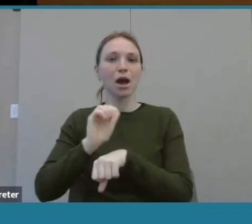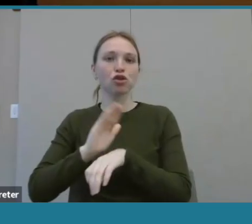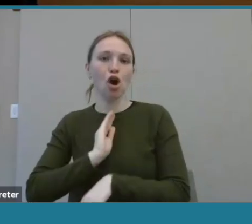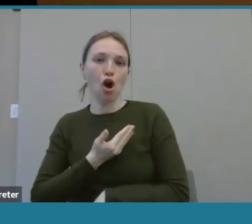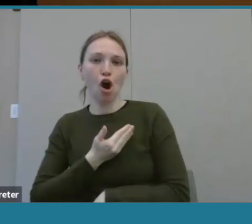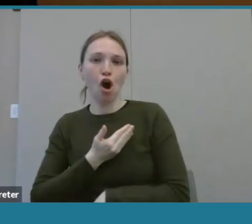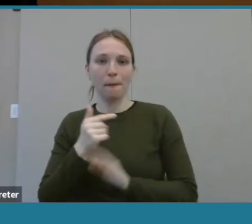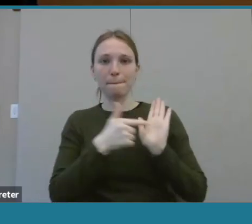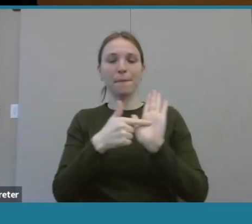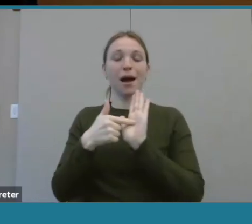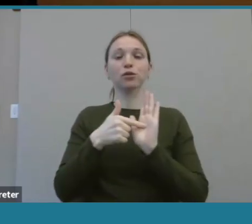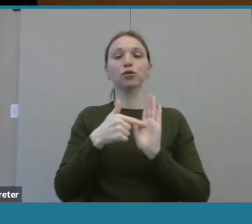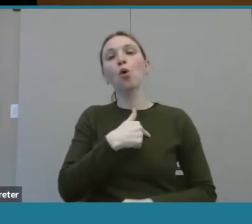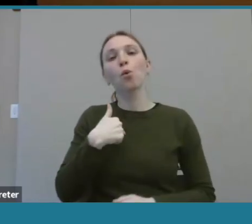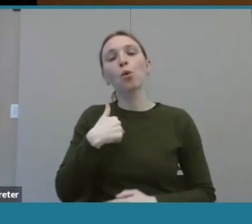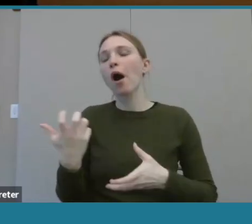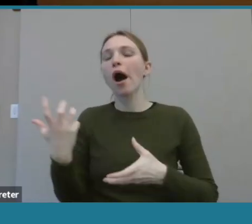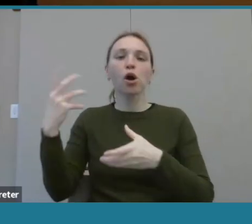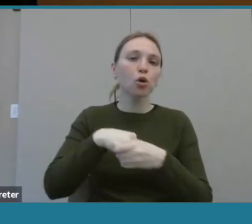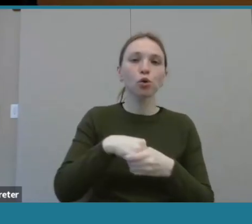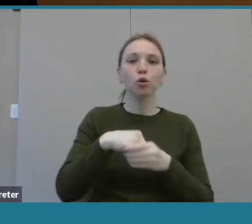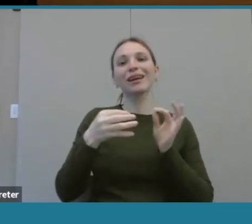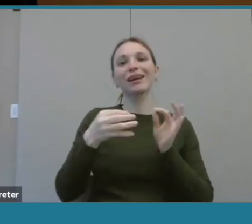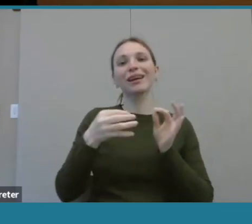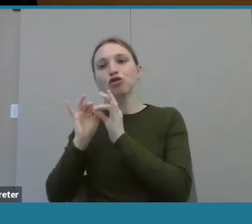features with people with disabilities in order to make the zoo more inclusive.